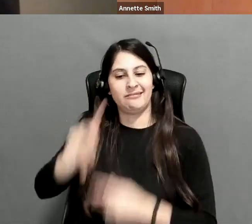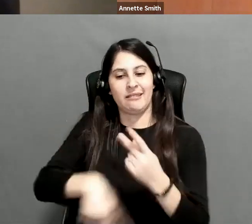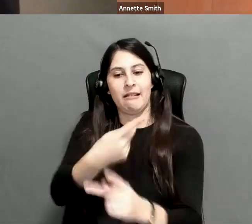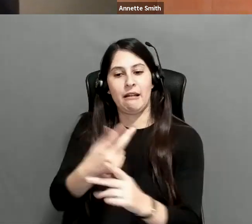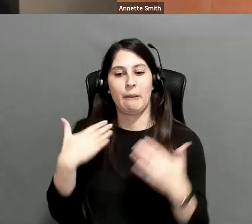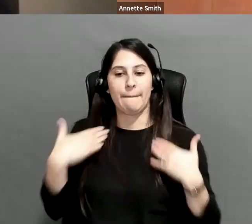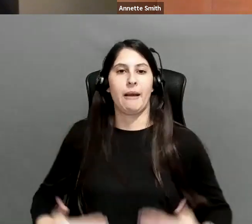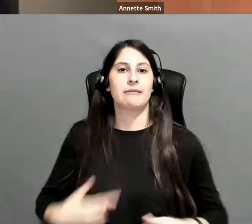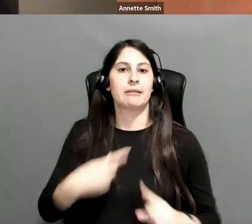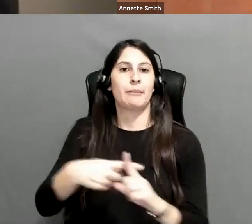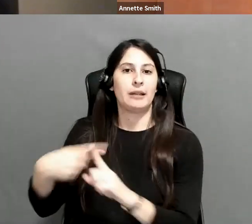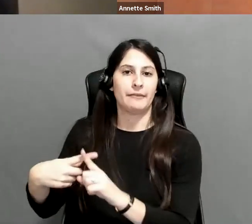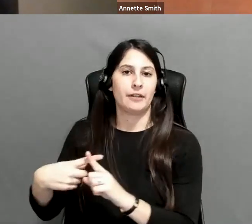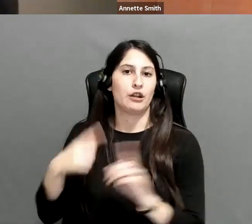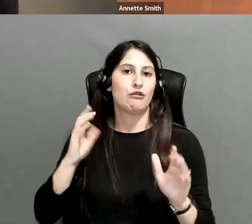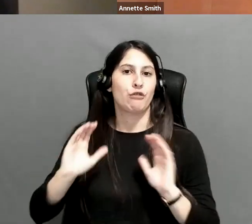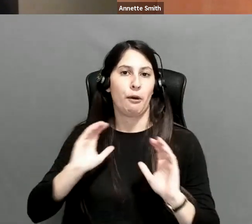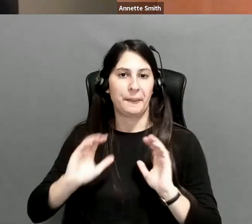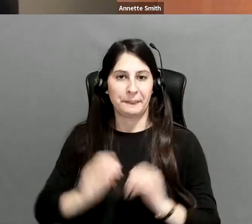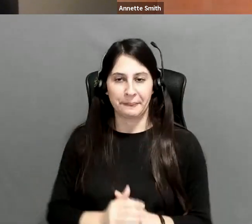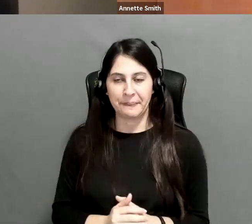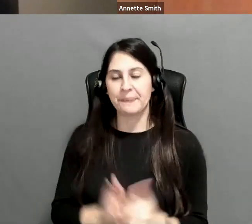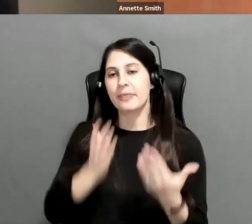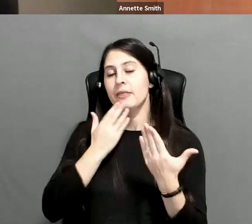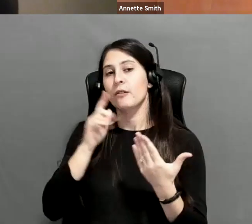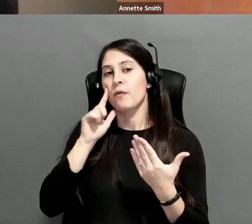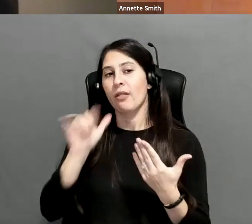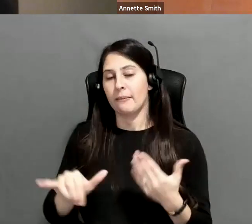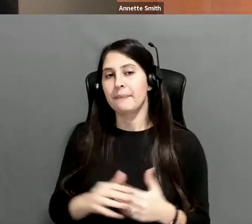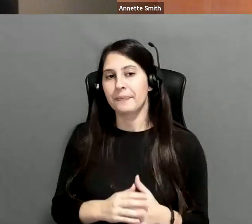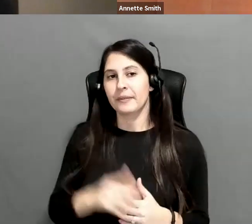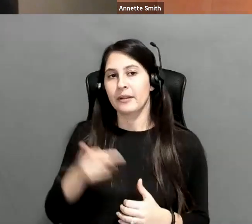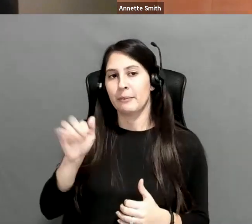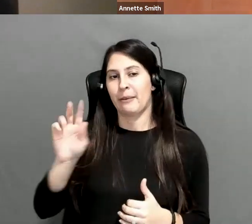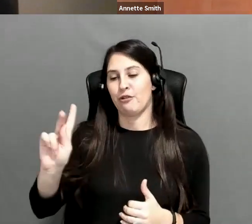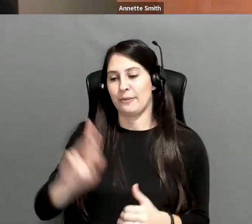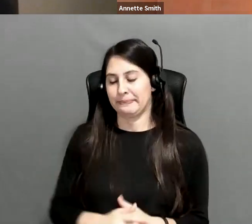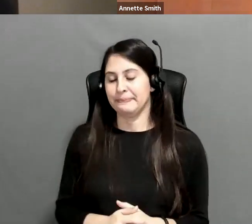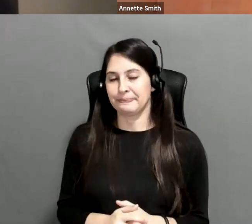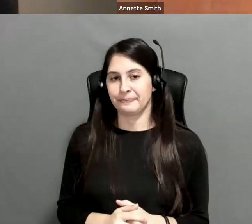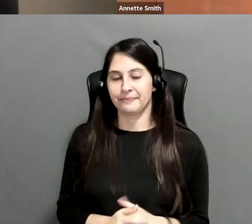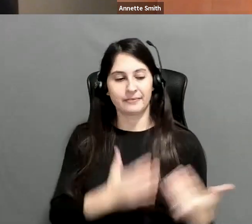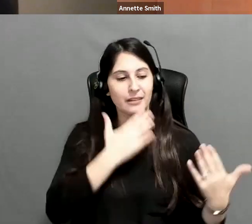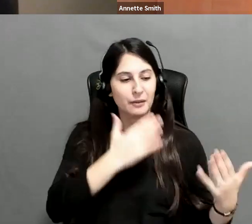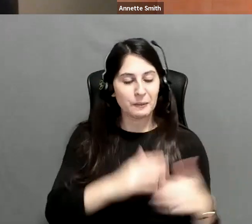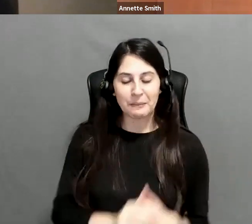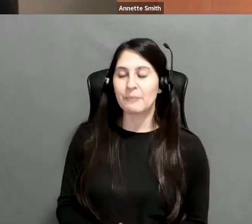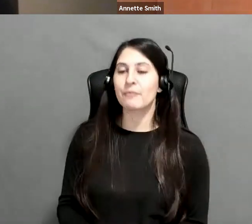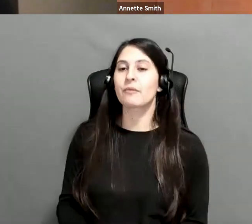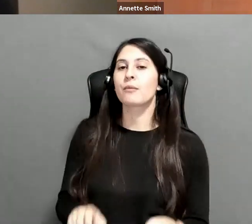young adults with disabilities, that needs this type of body positive talk.